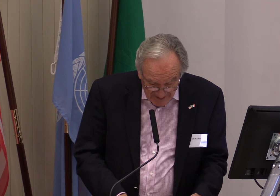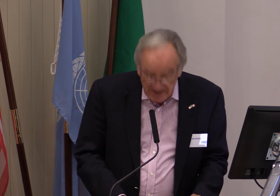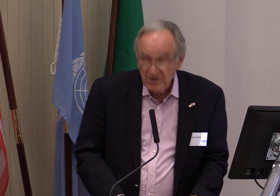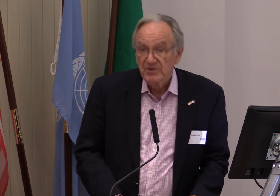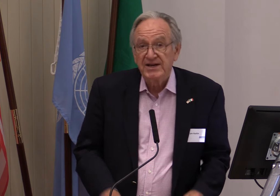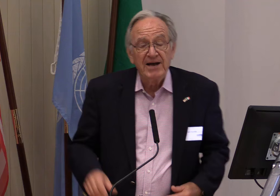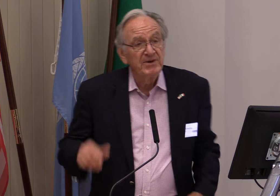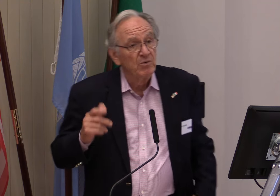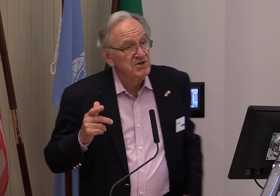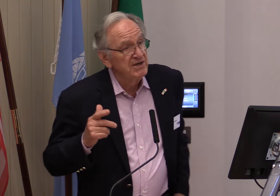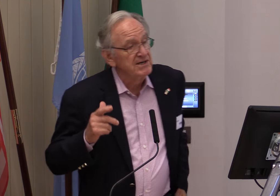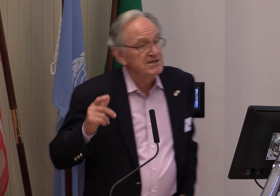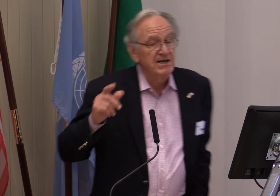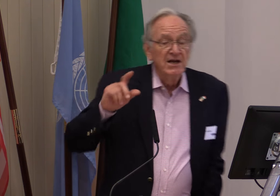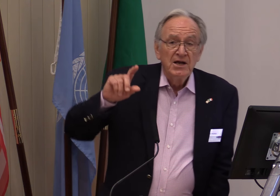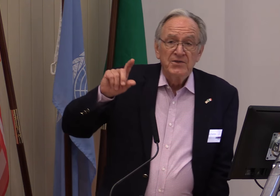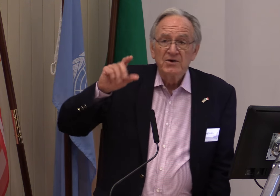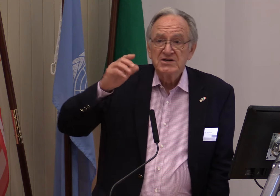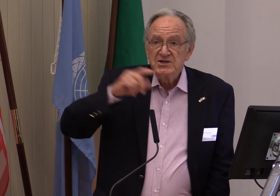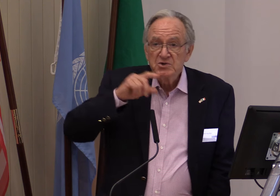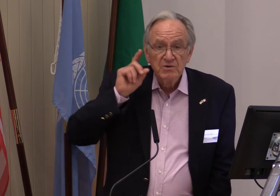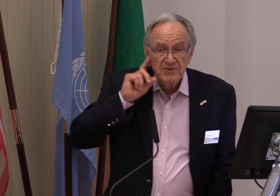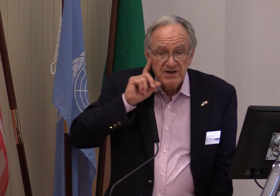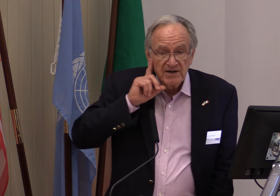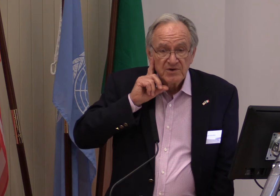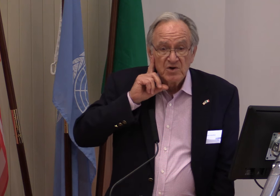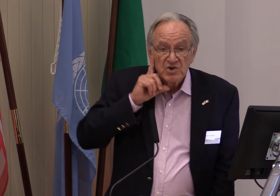Then we had another thing happen in Washington DC, there is a School for the Deaf called